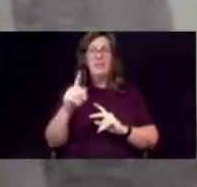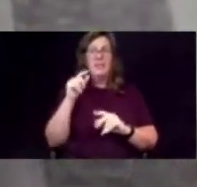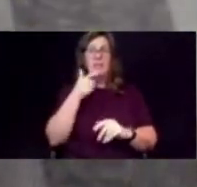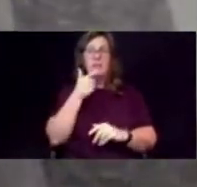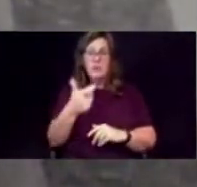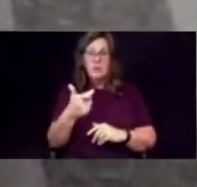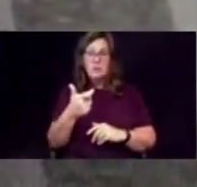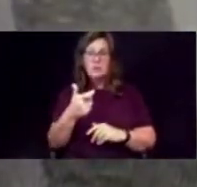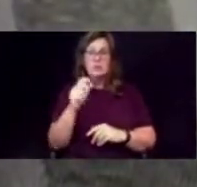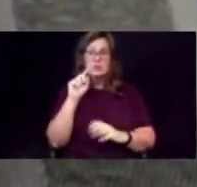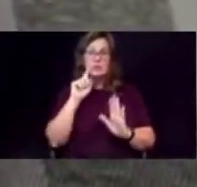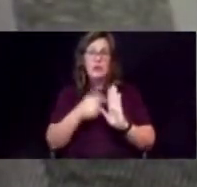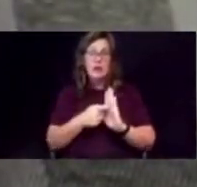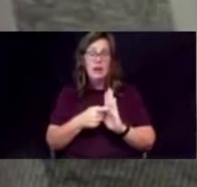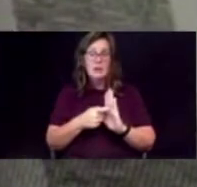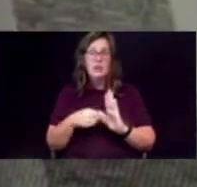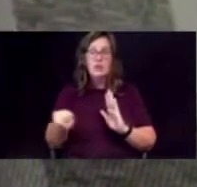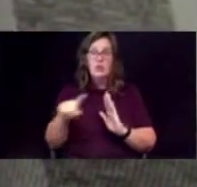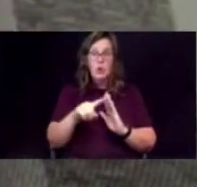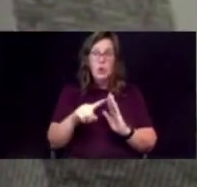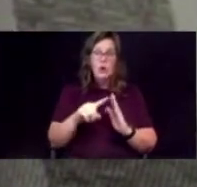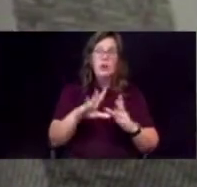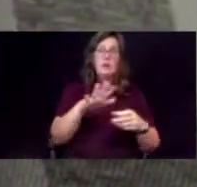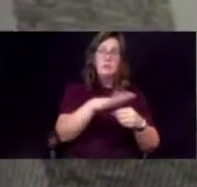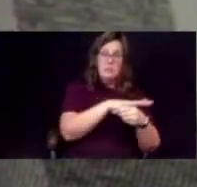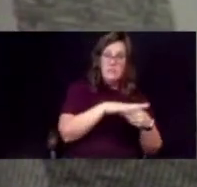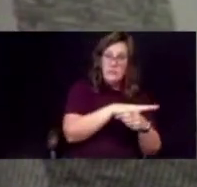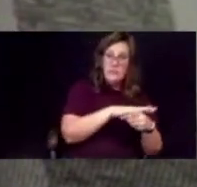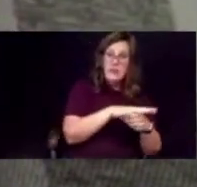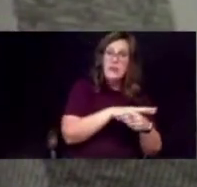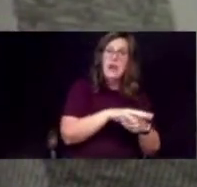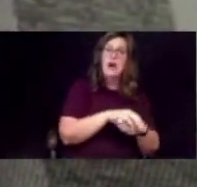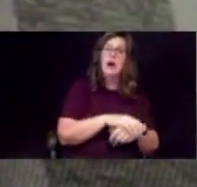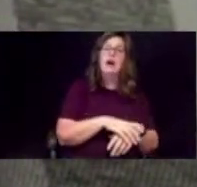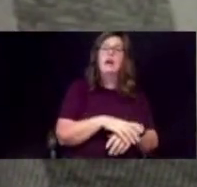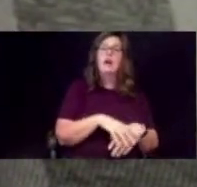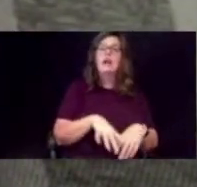based off of your geographic area communities based off of identity interests anything really